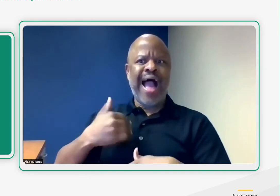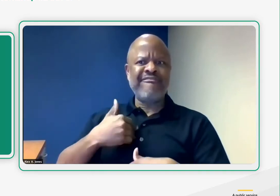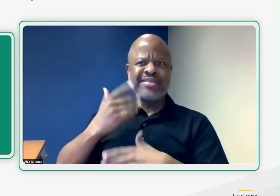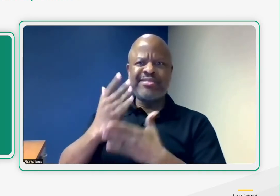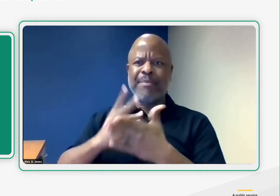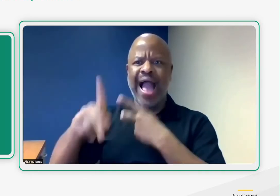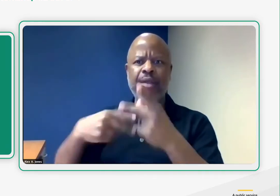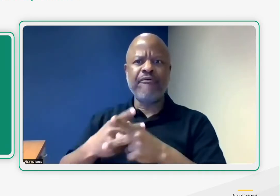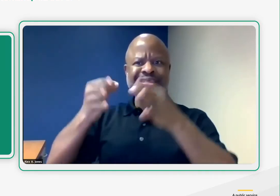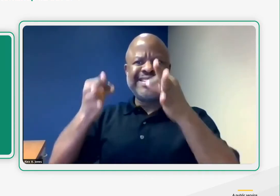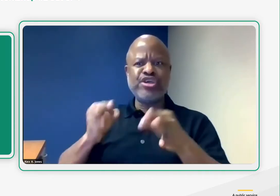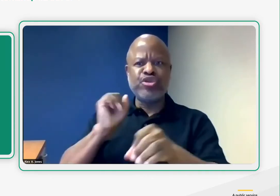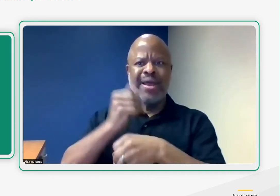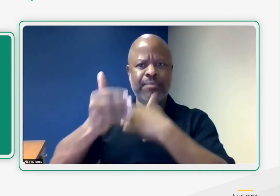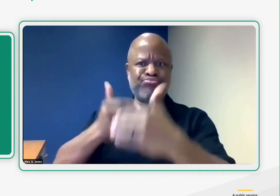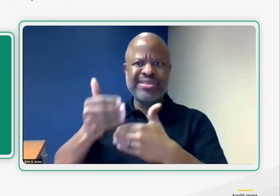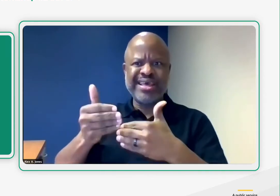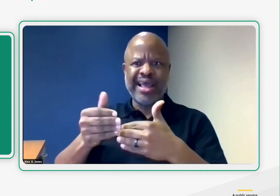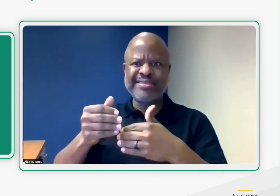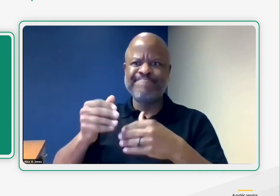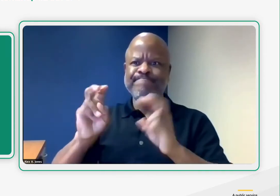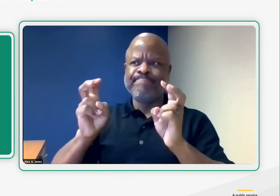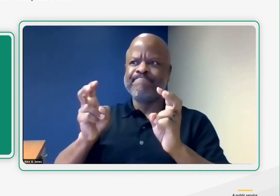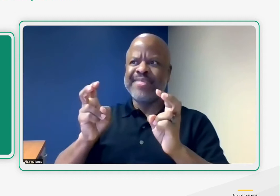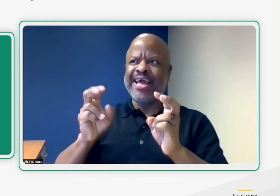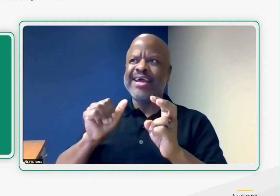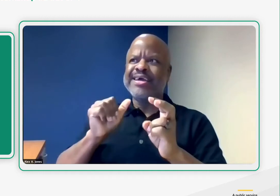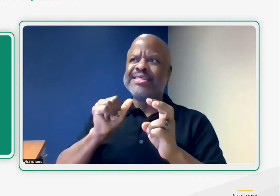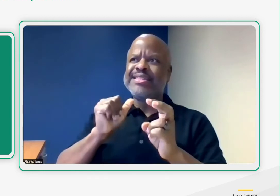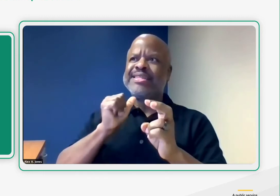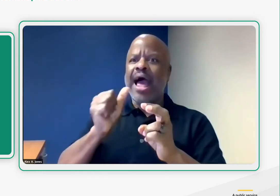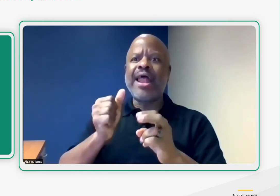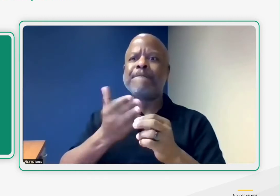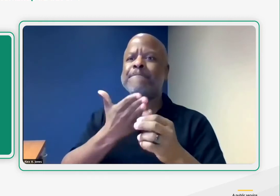about something within the decision-making process itself.